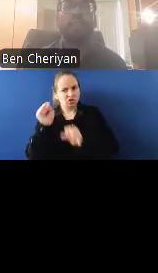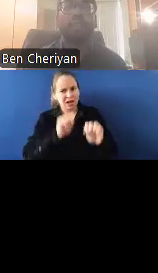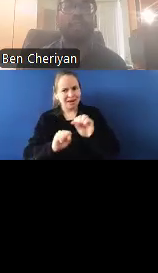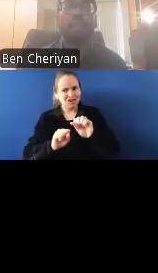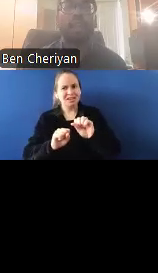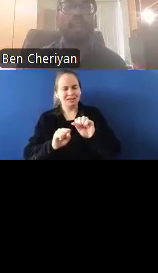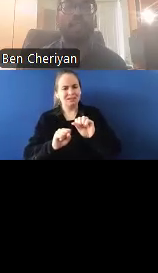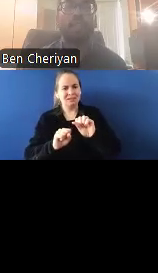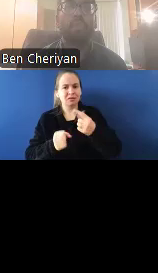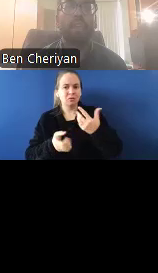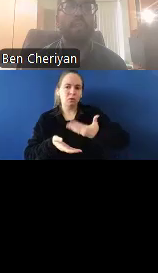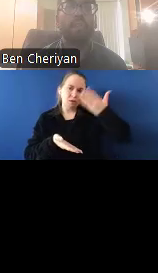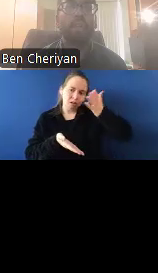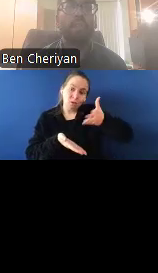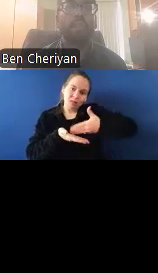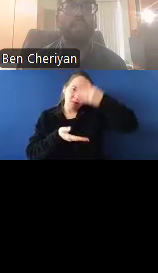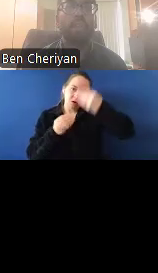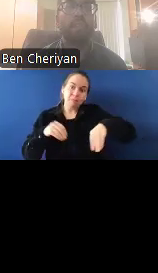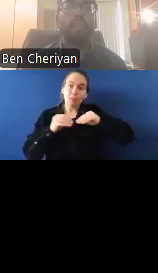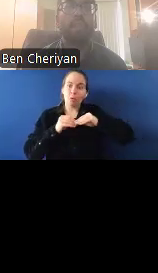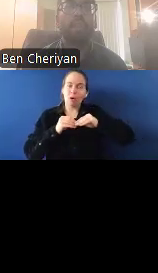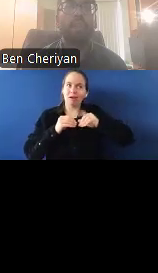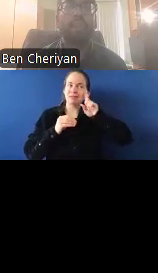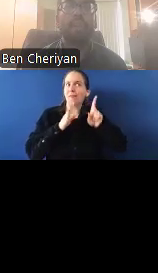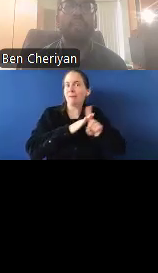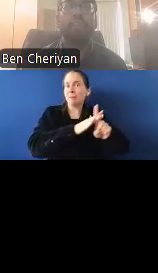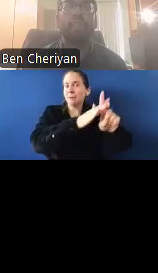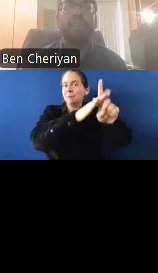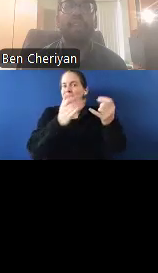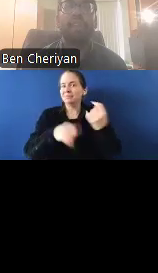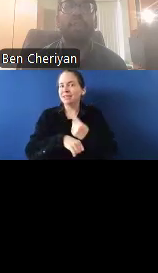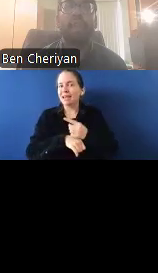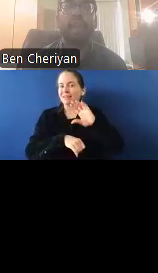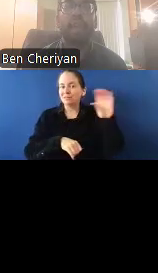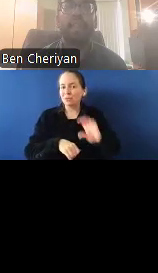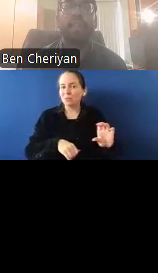you will learn a lot more, a key word that you hear in today's webinar, that ensures that AI